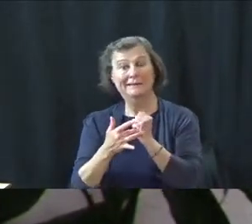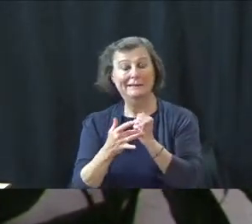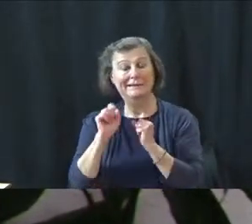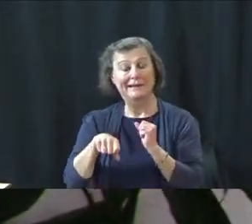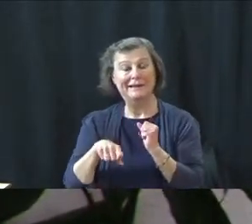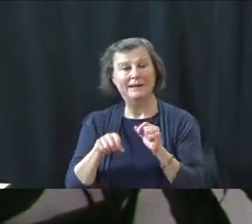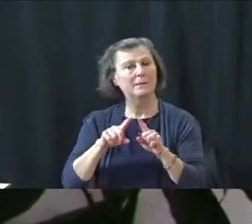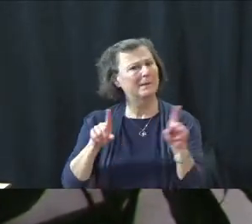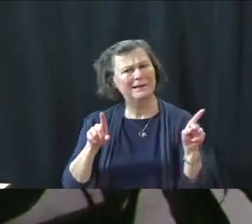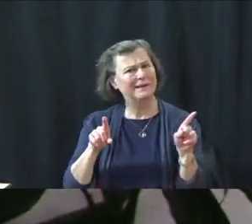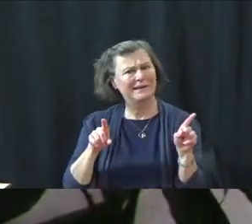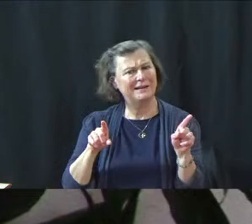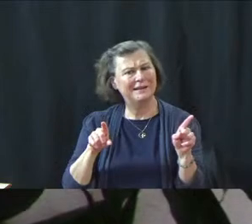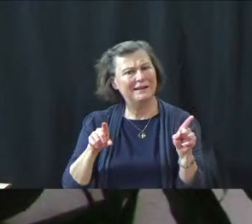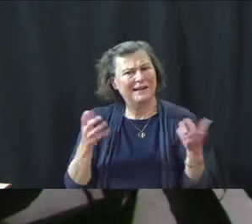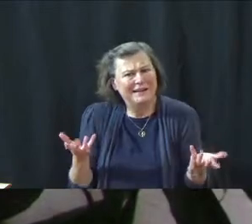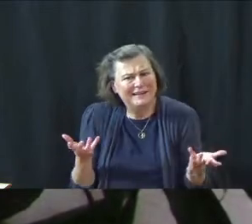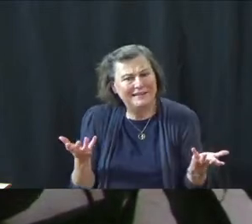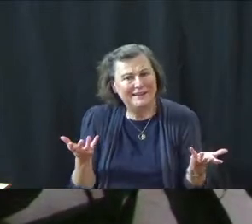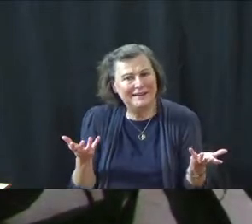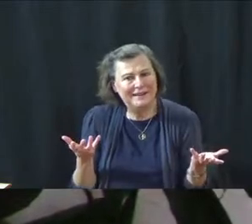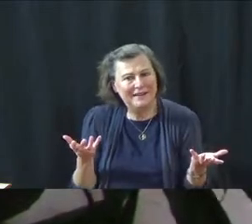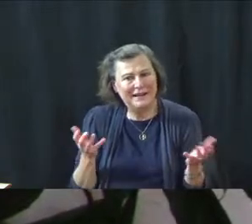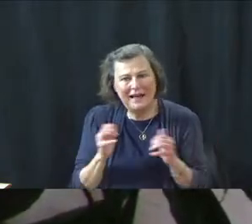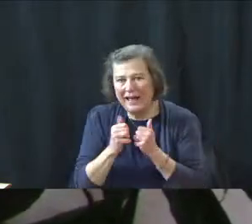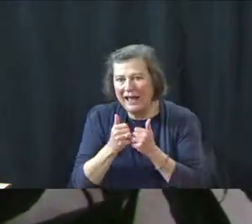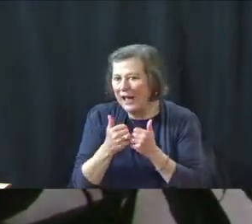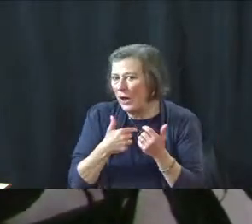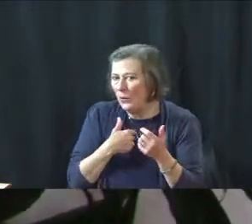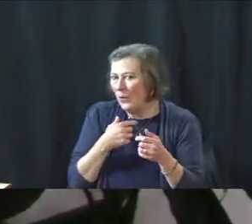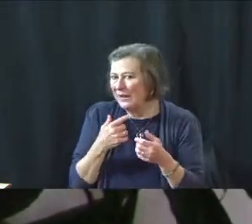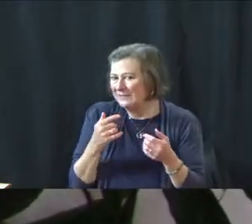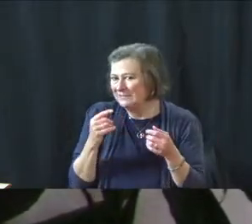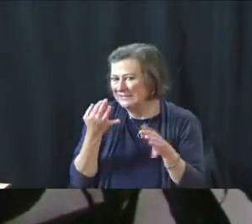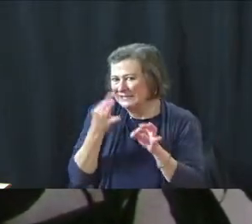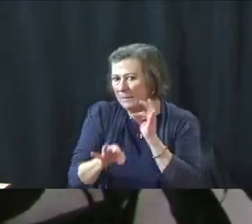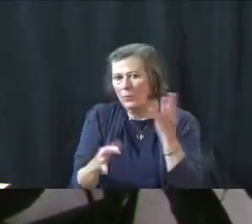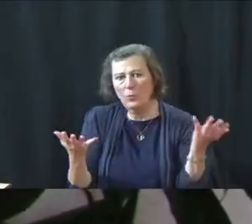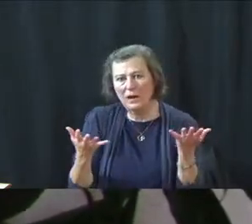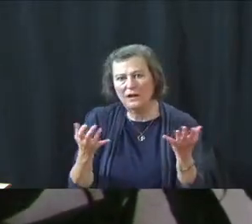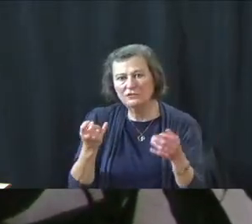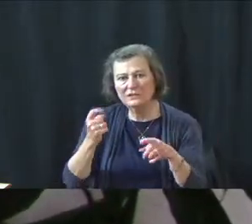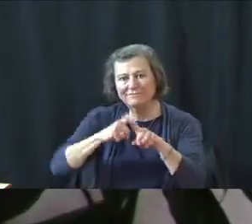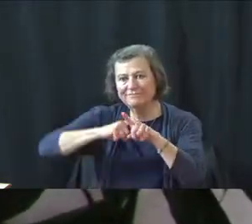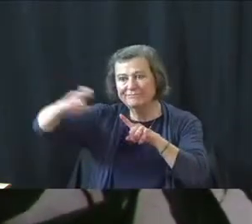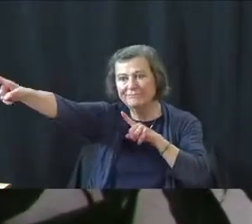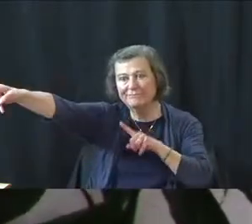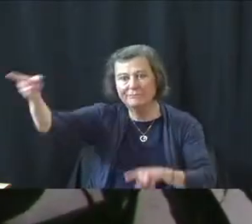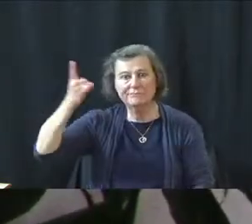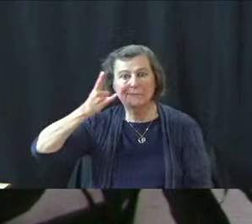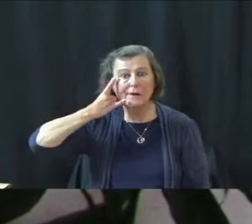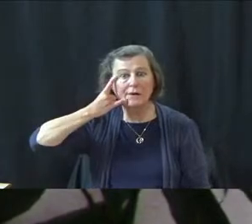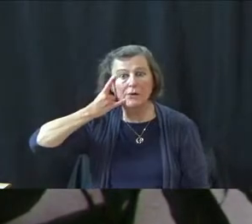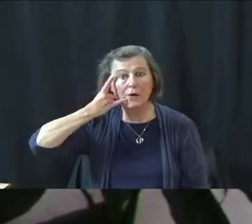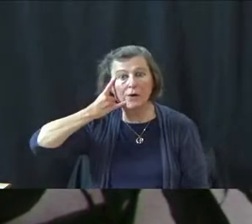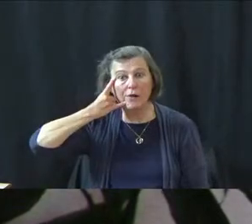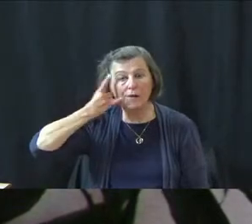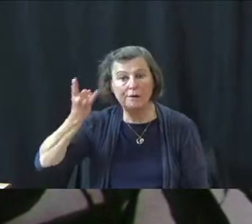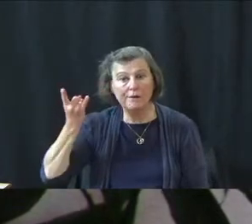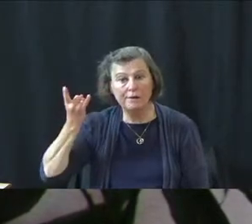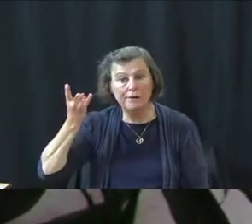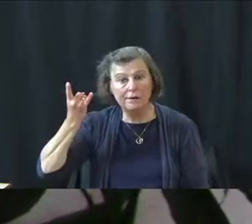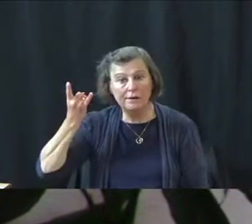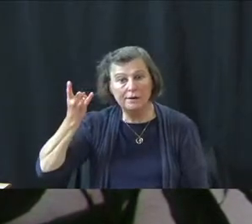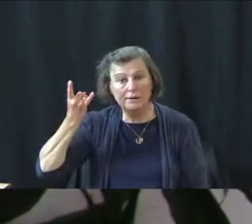But how do I simply just make a phone call?